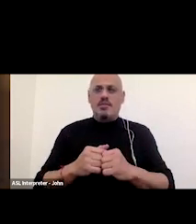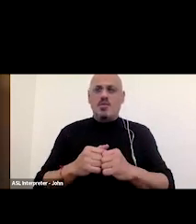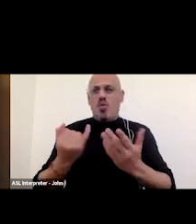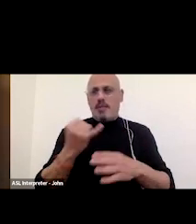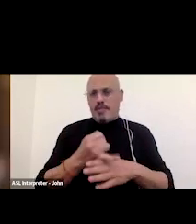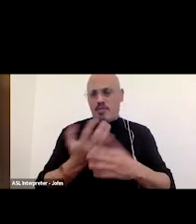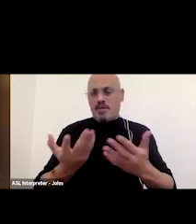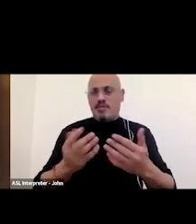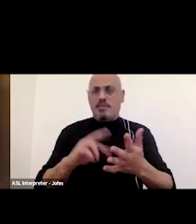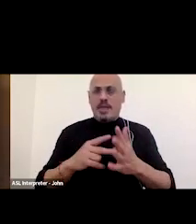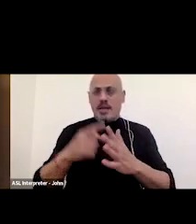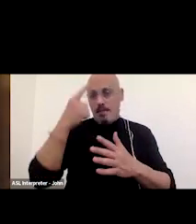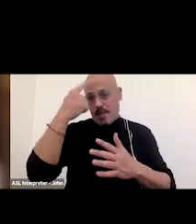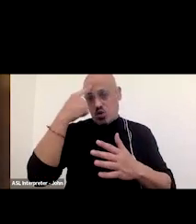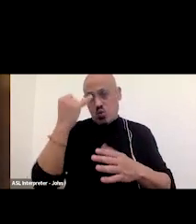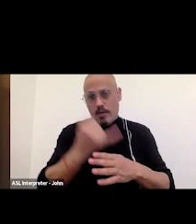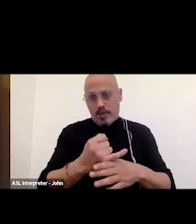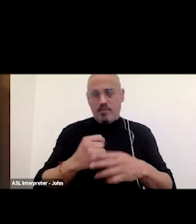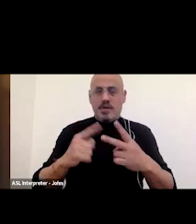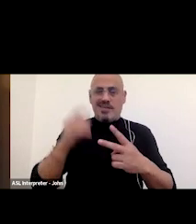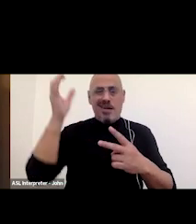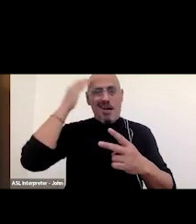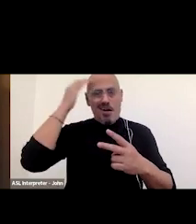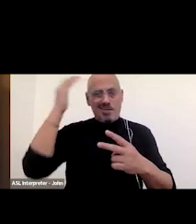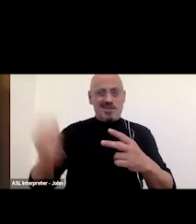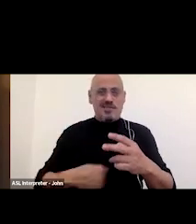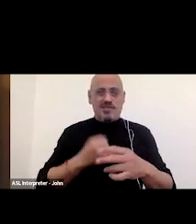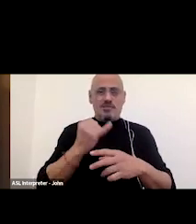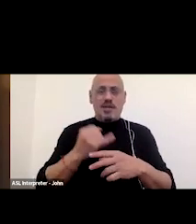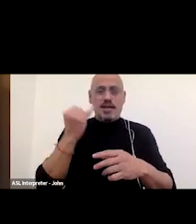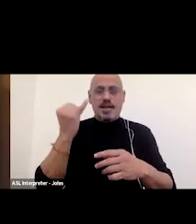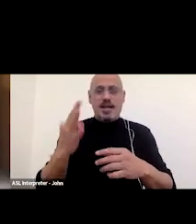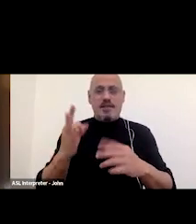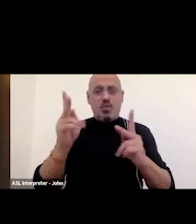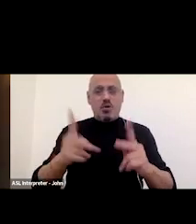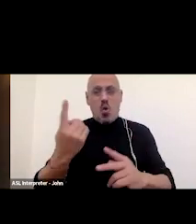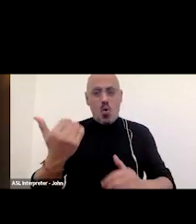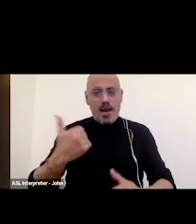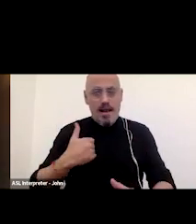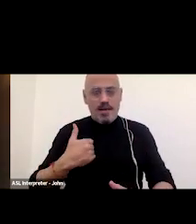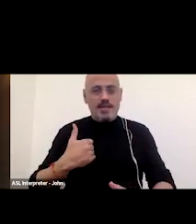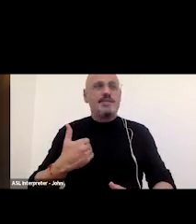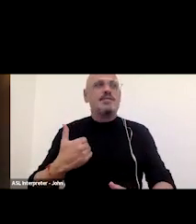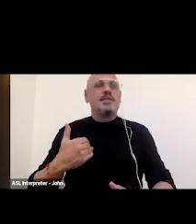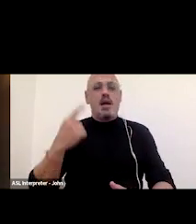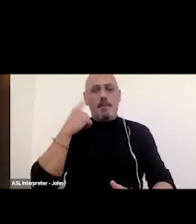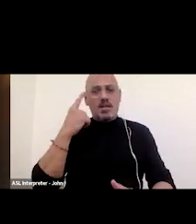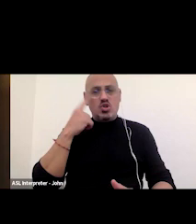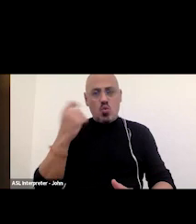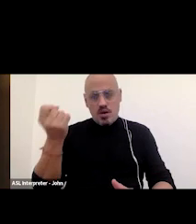so these would be mental impairments, cognitive impairments. If the person only has mental or cognitive impairments,